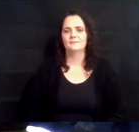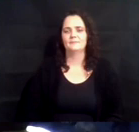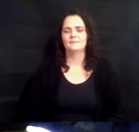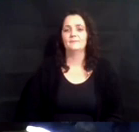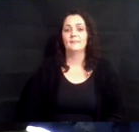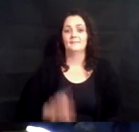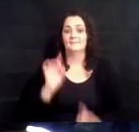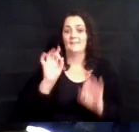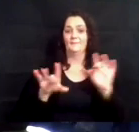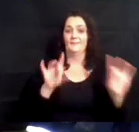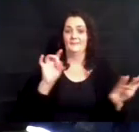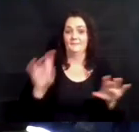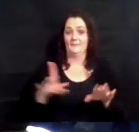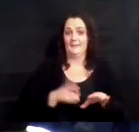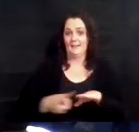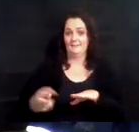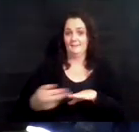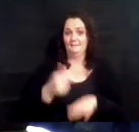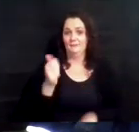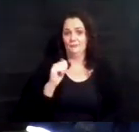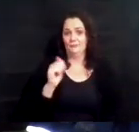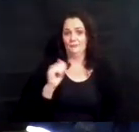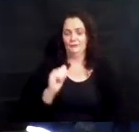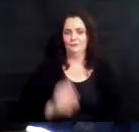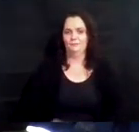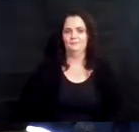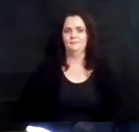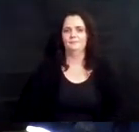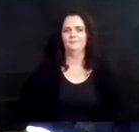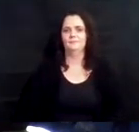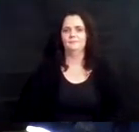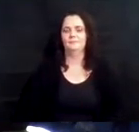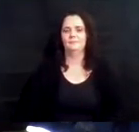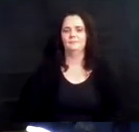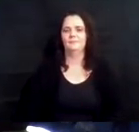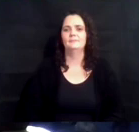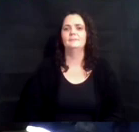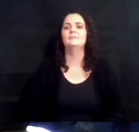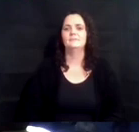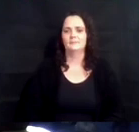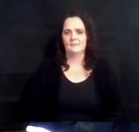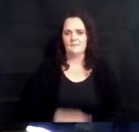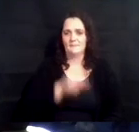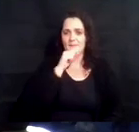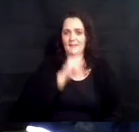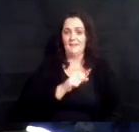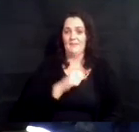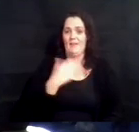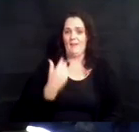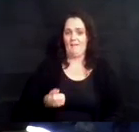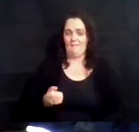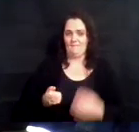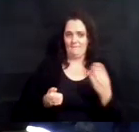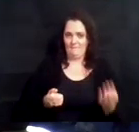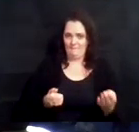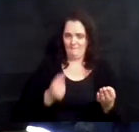Everybody go ahead and cut yours out. There we go. Alright so, I have him that's part number one, now I'm gonna cut out his arm and